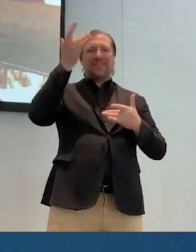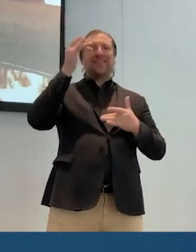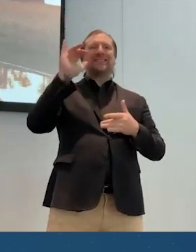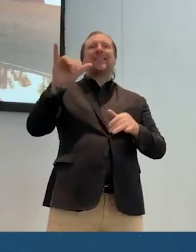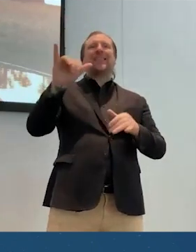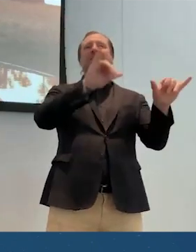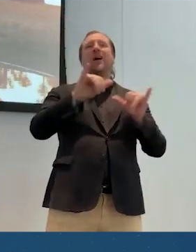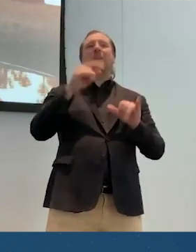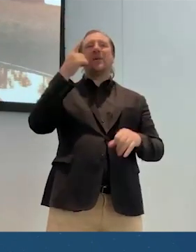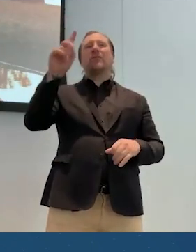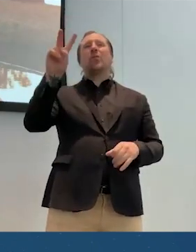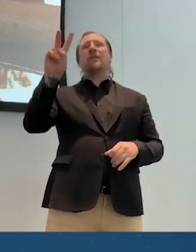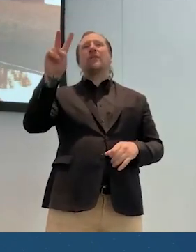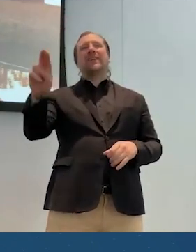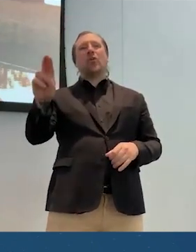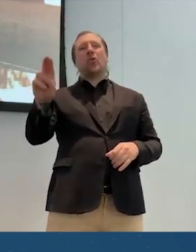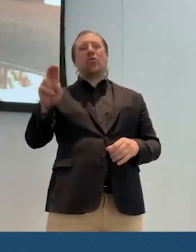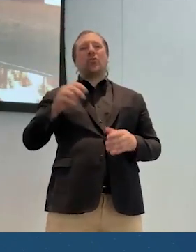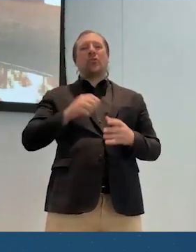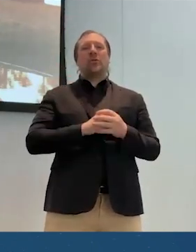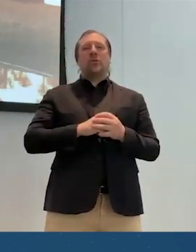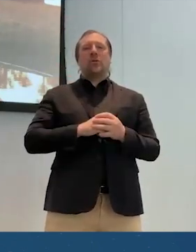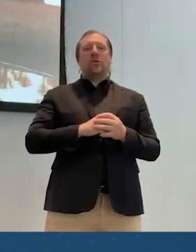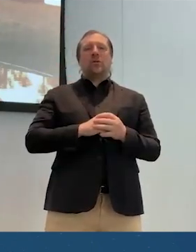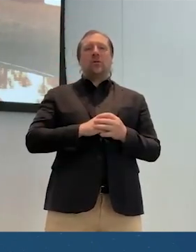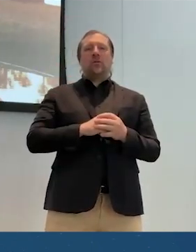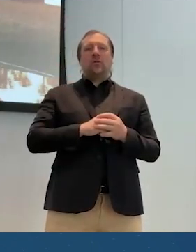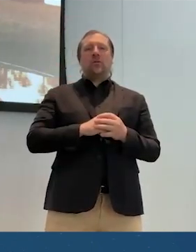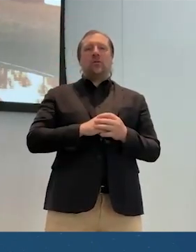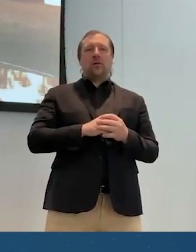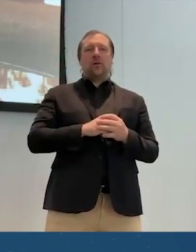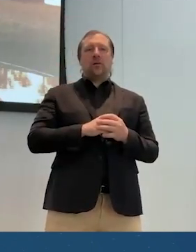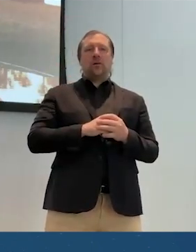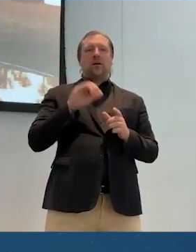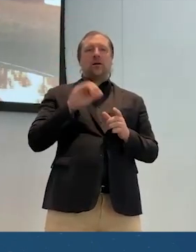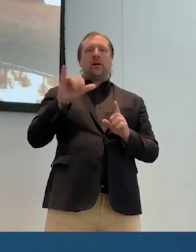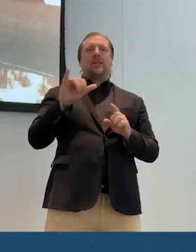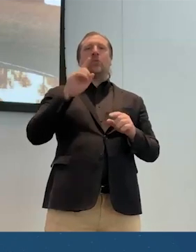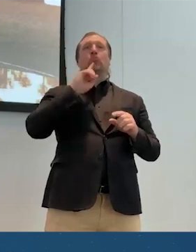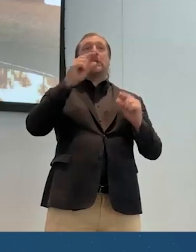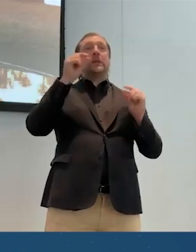this discomfort was really surprisingly absent,